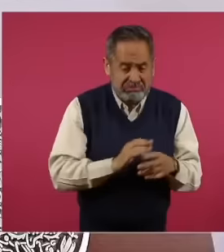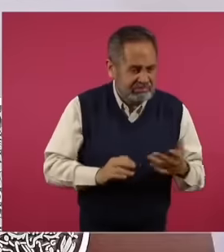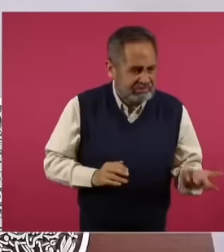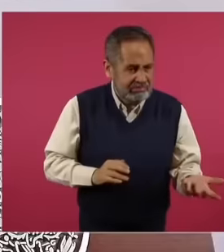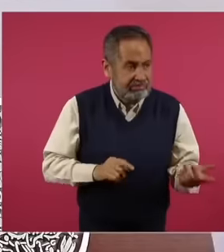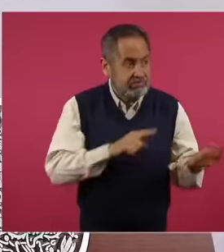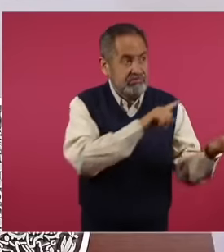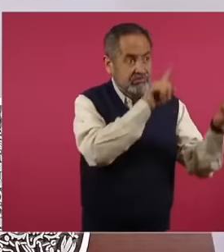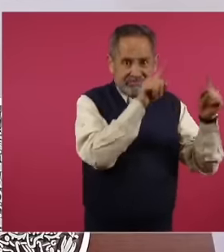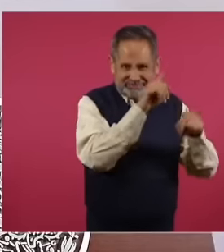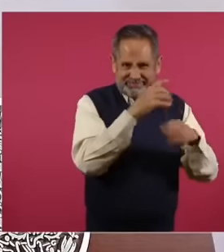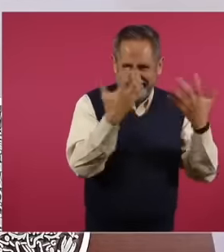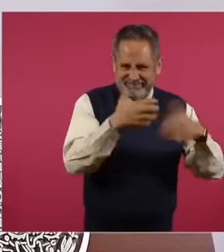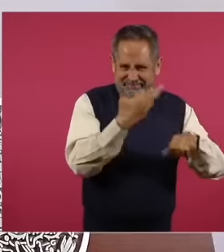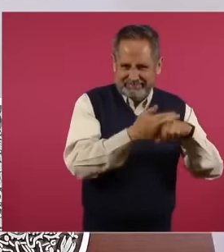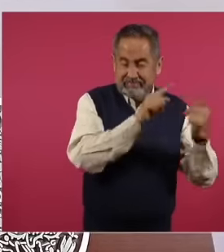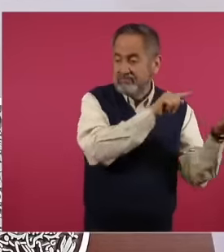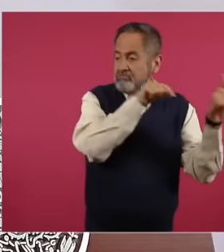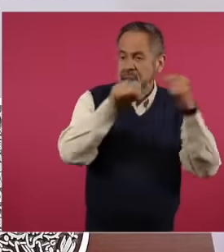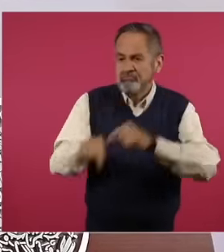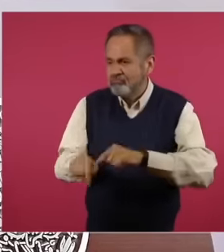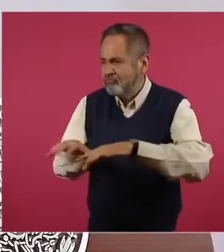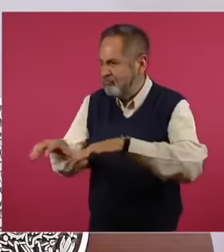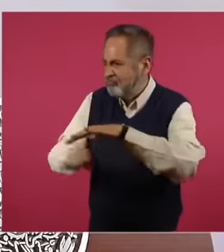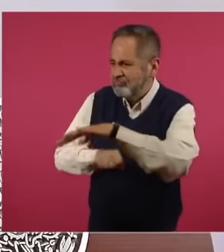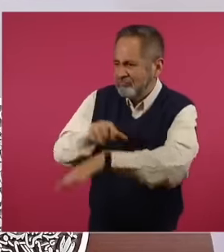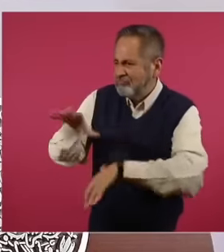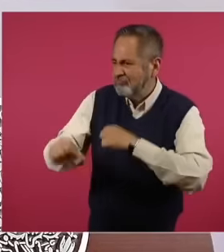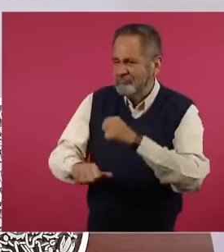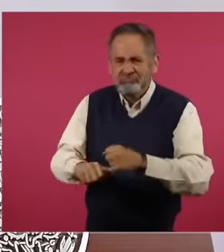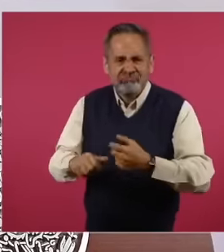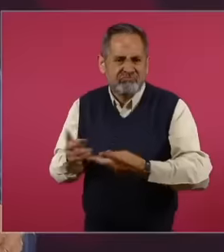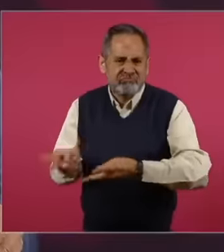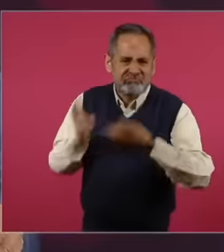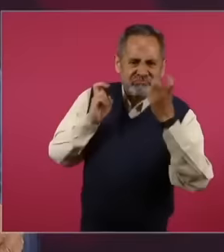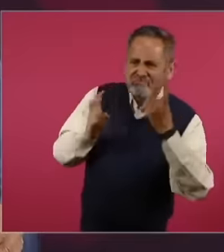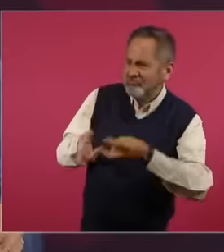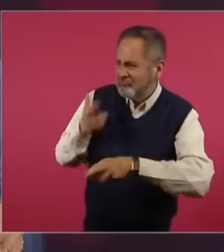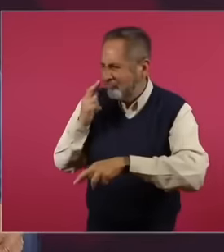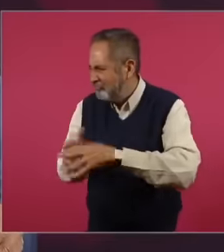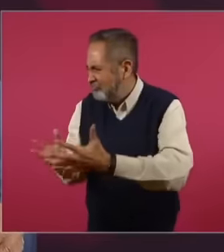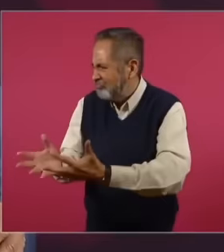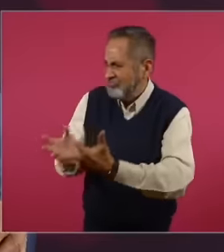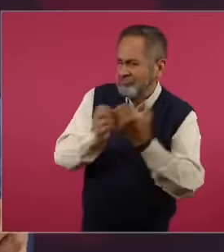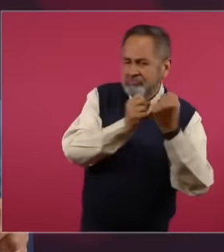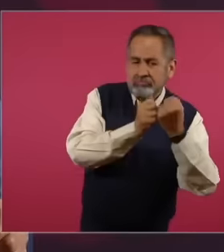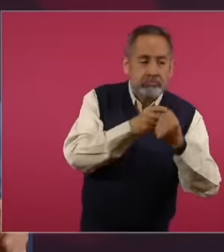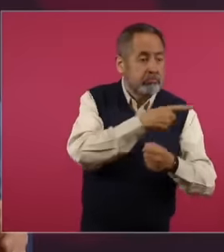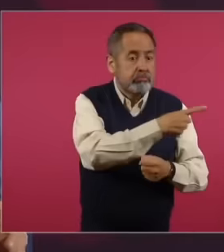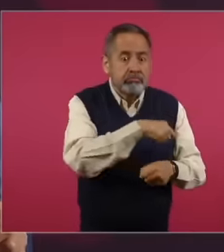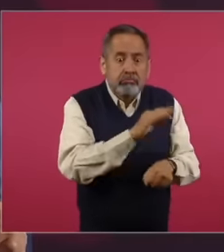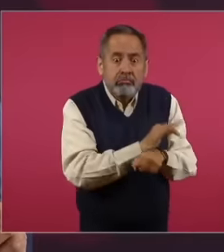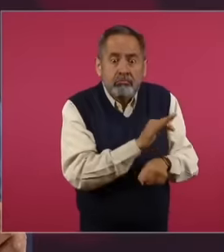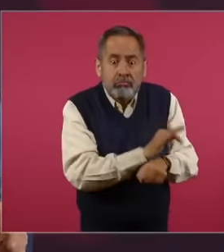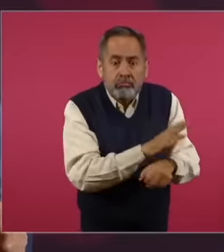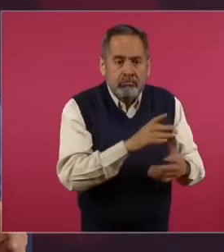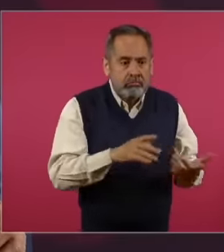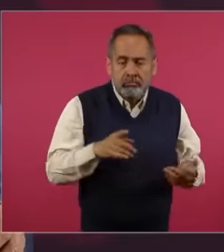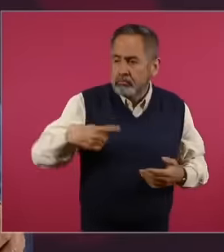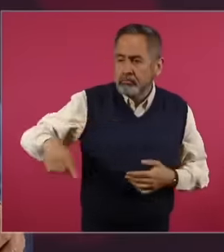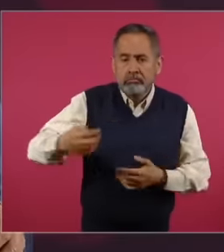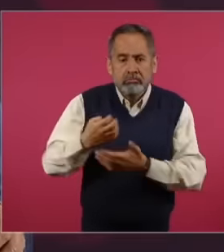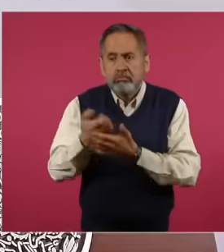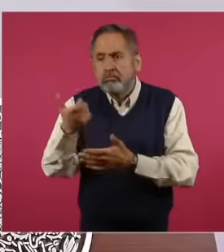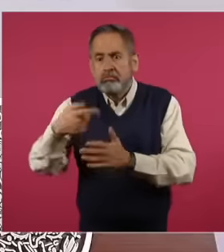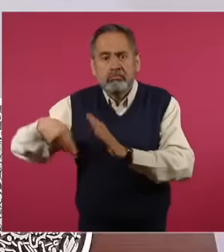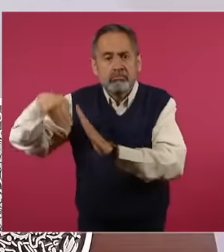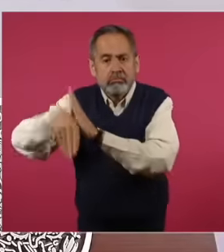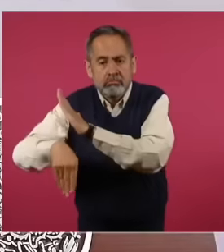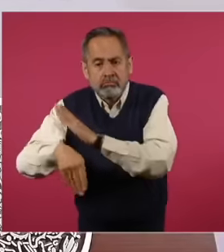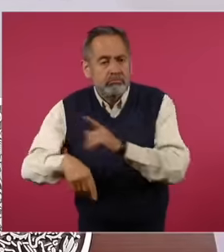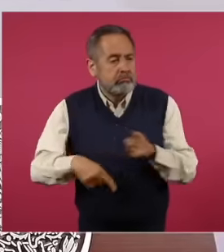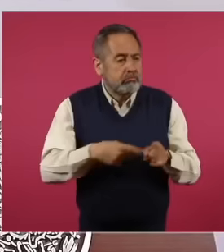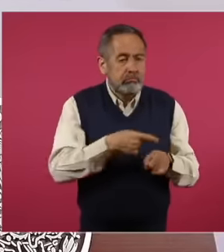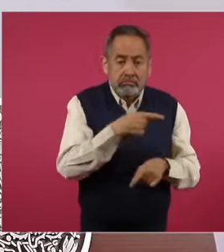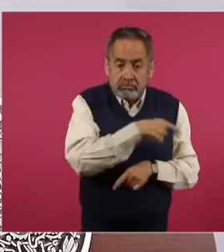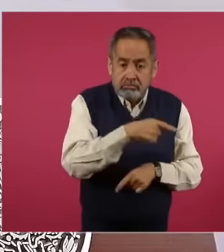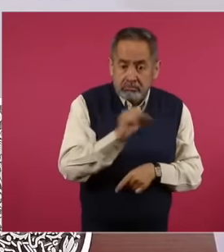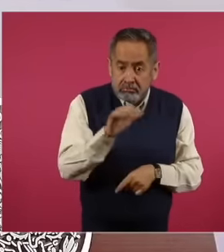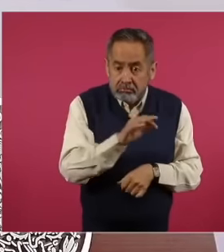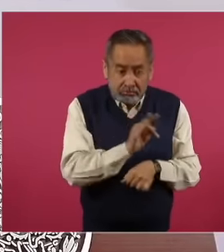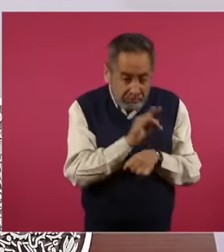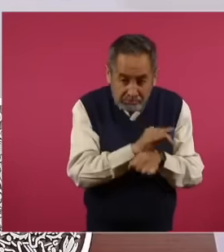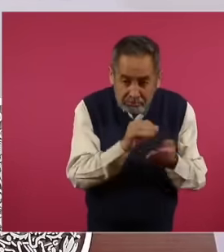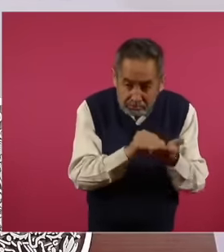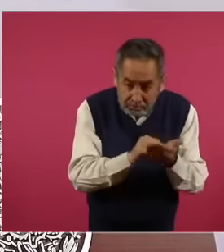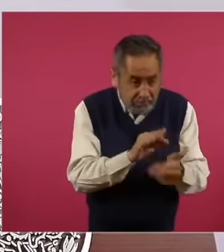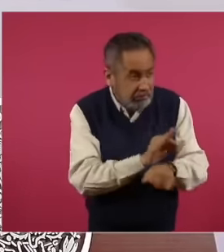loot to steal affect the economy of Mexicans they are going to continue representing those